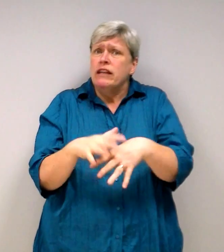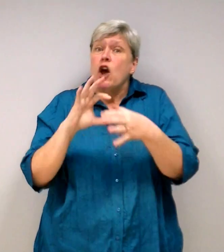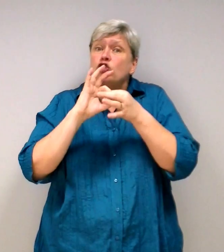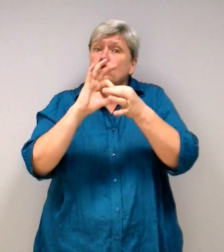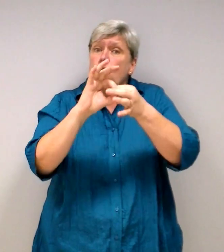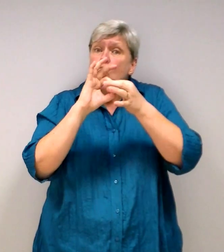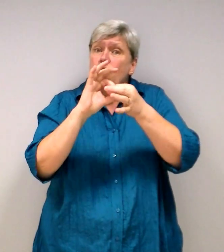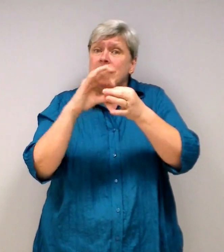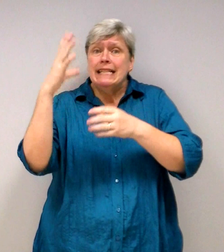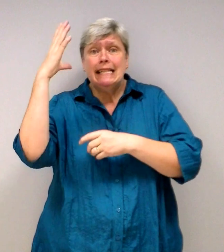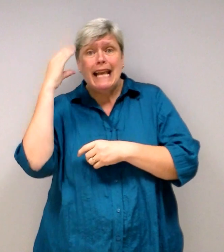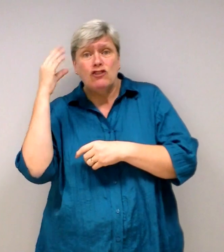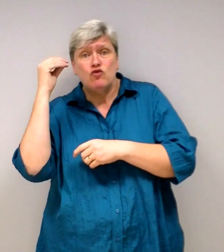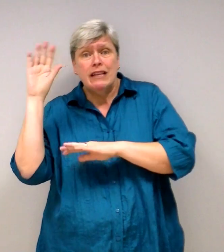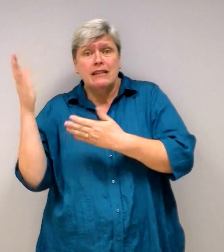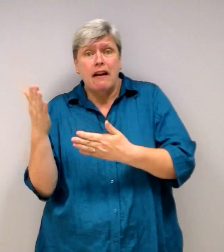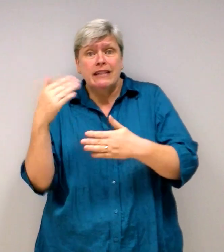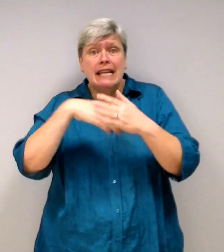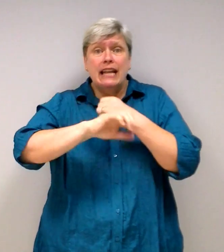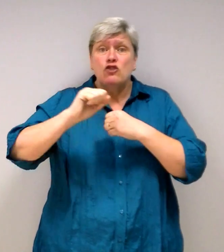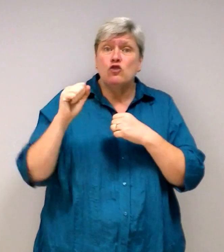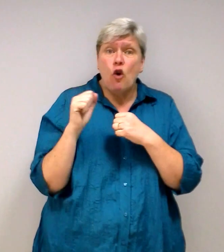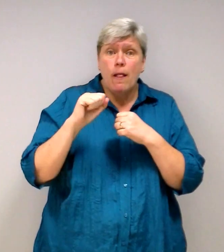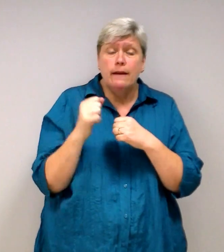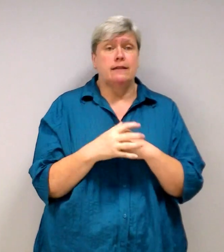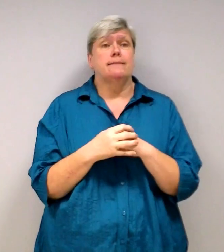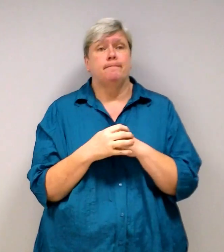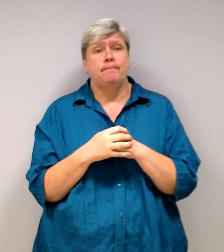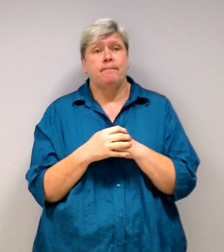joint sensory service in Scotland,